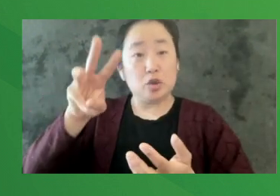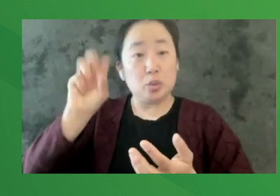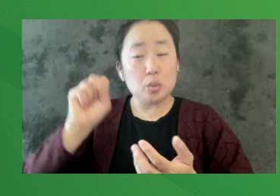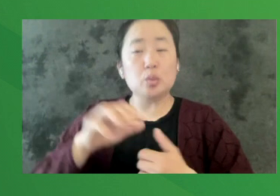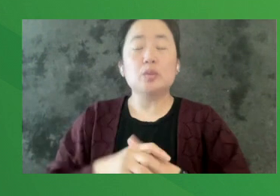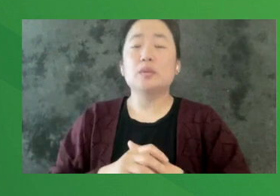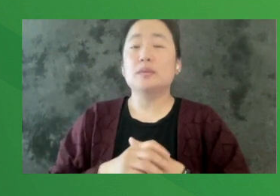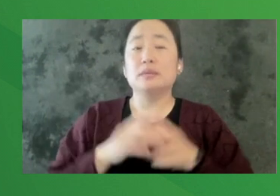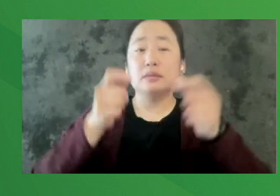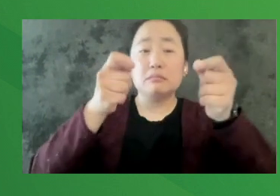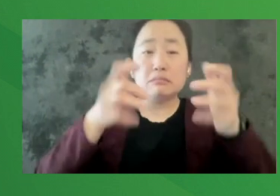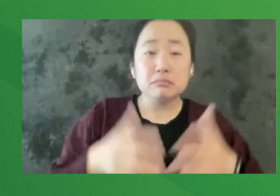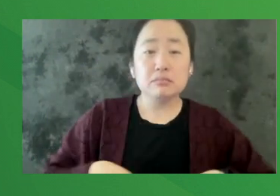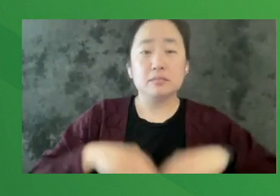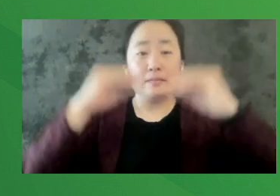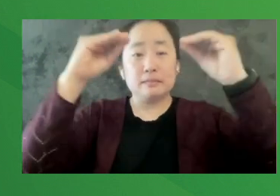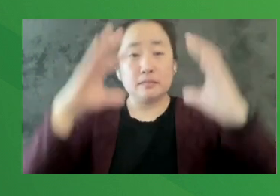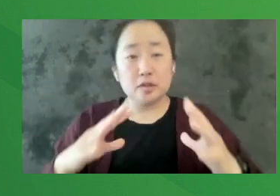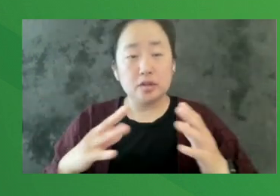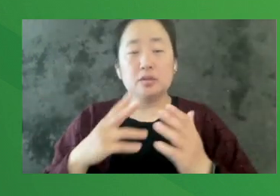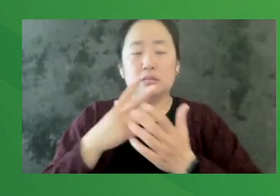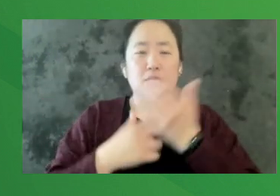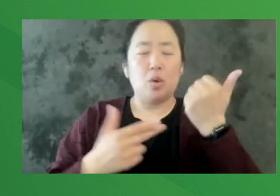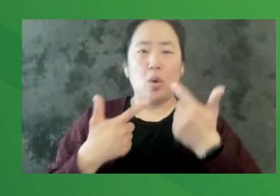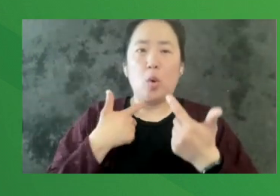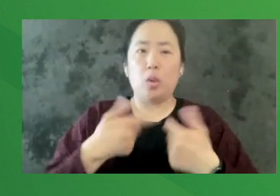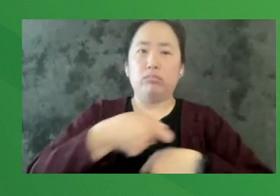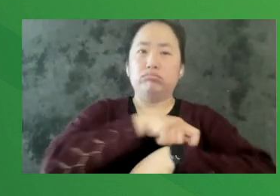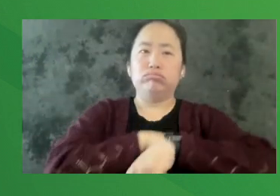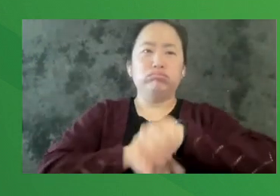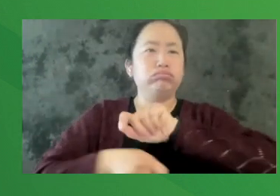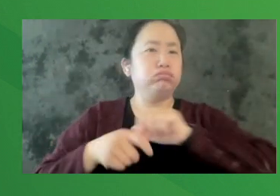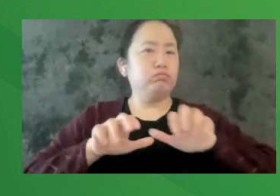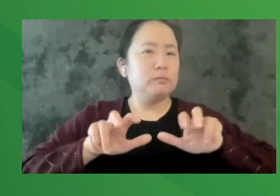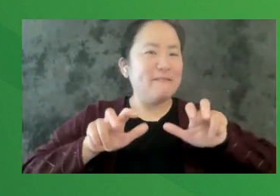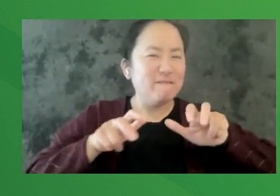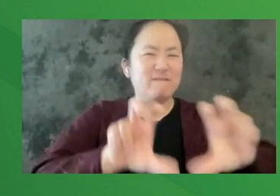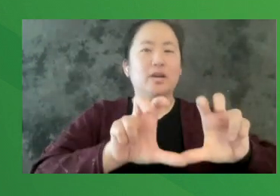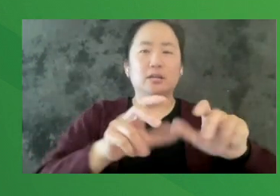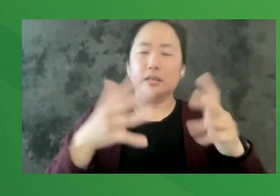teachers, are really invested in this issue. This is good news. Believe climate change is happening